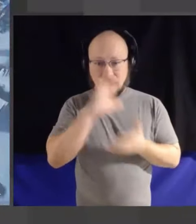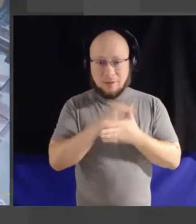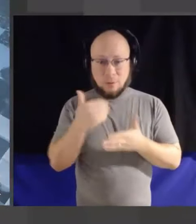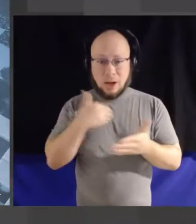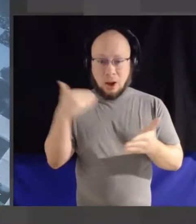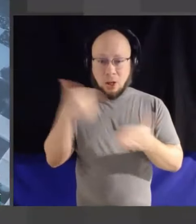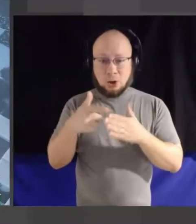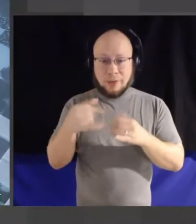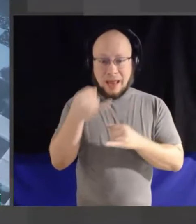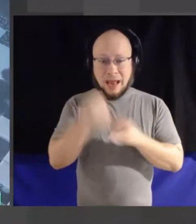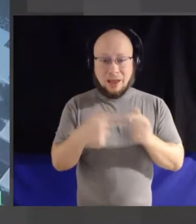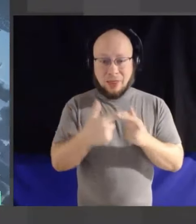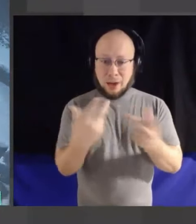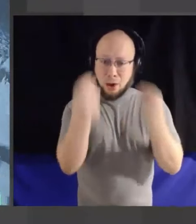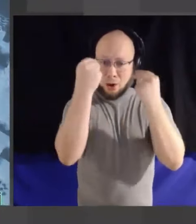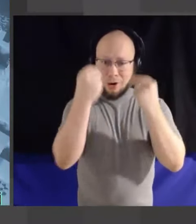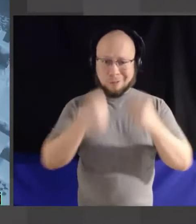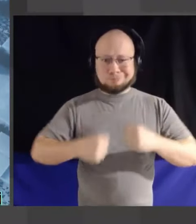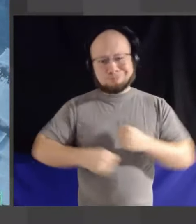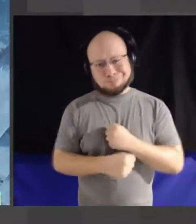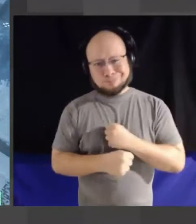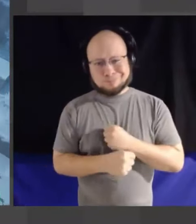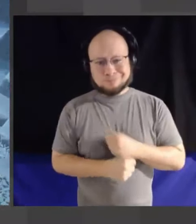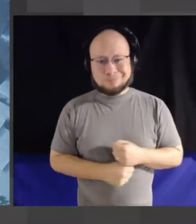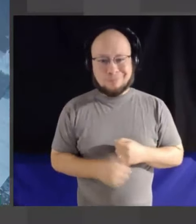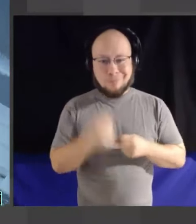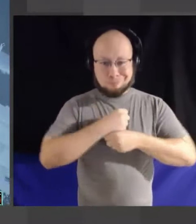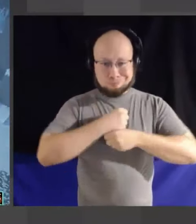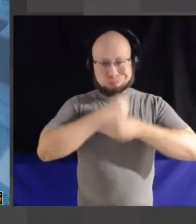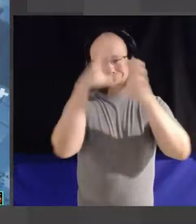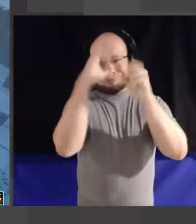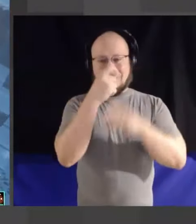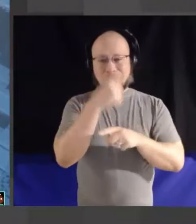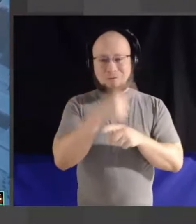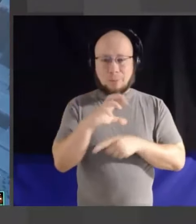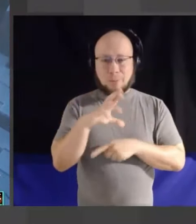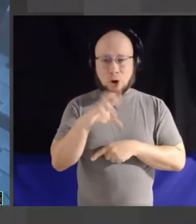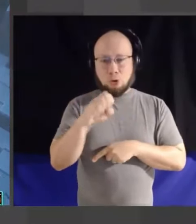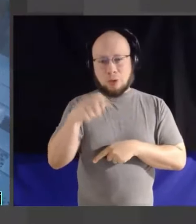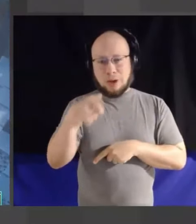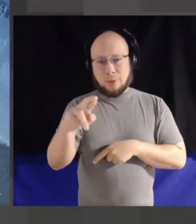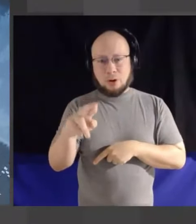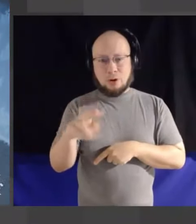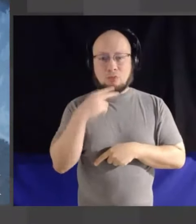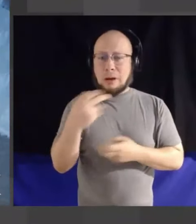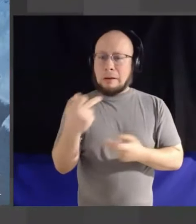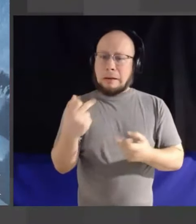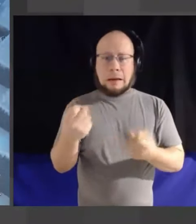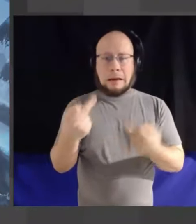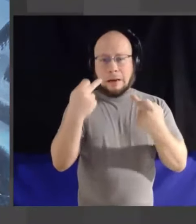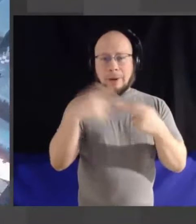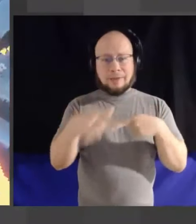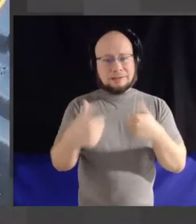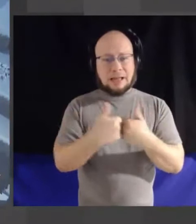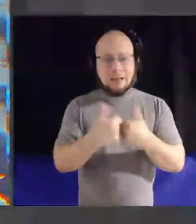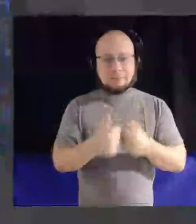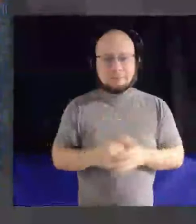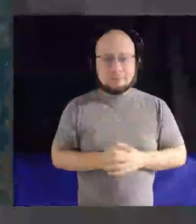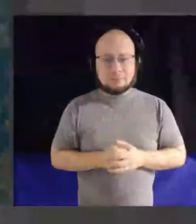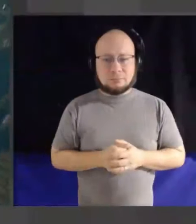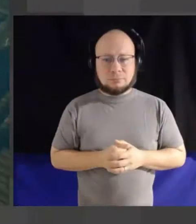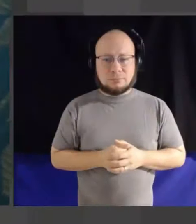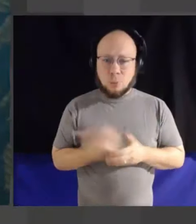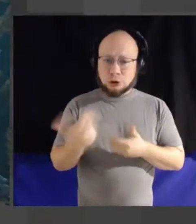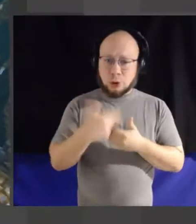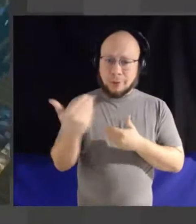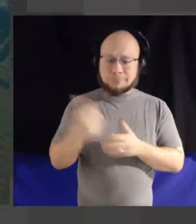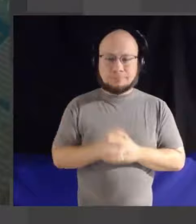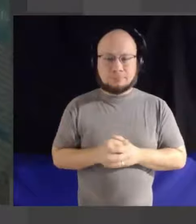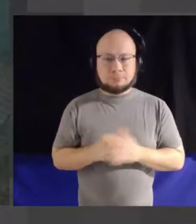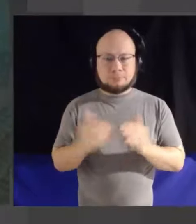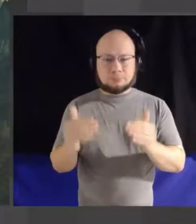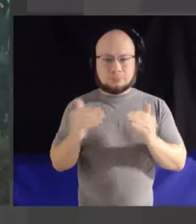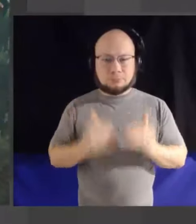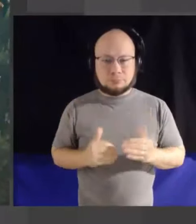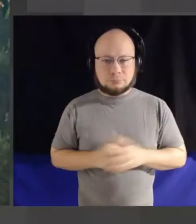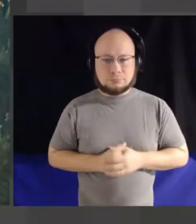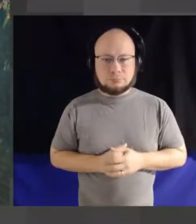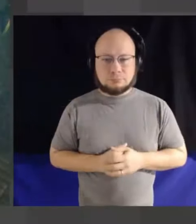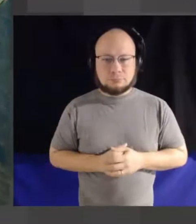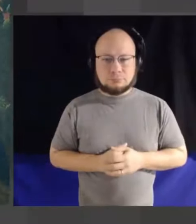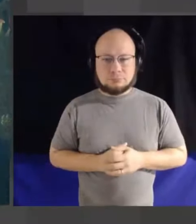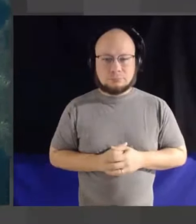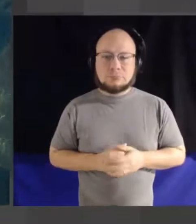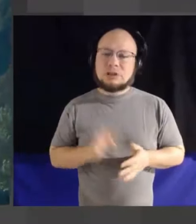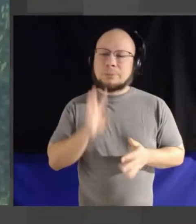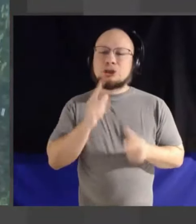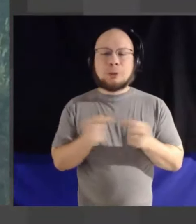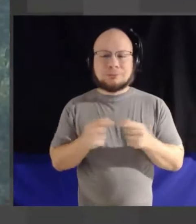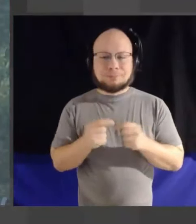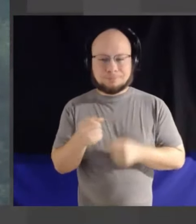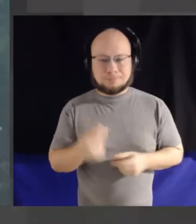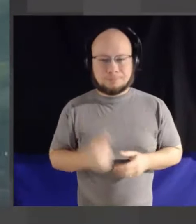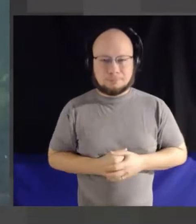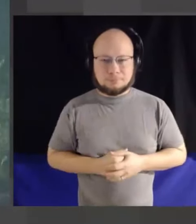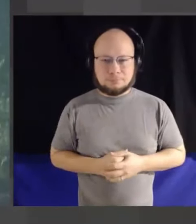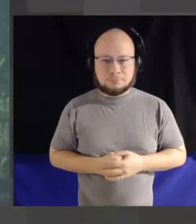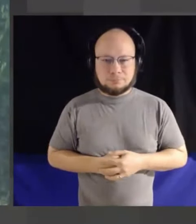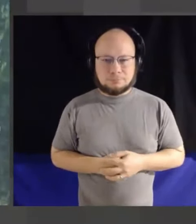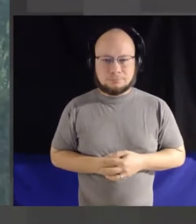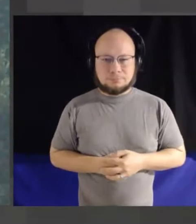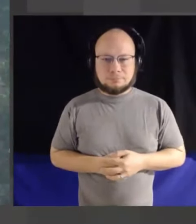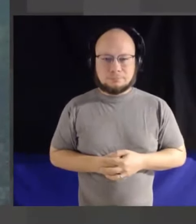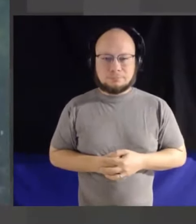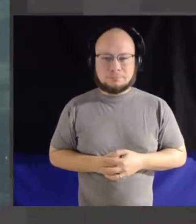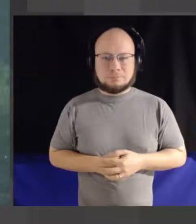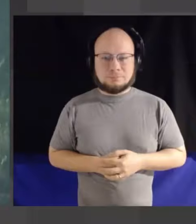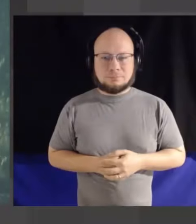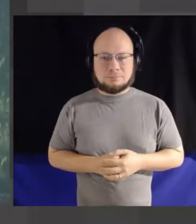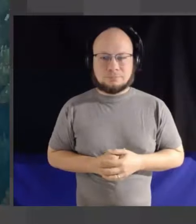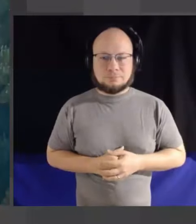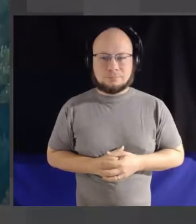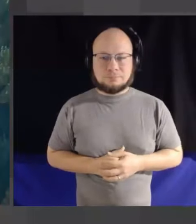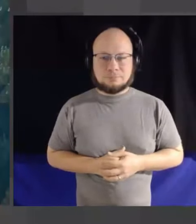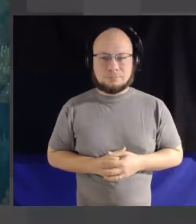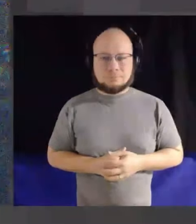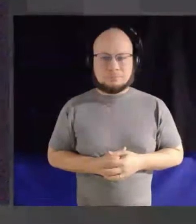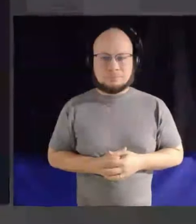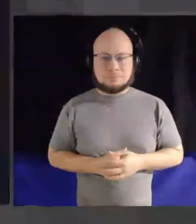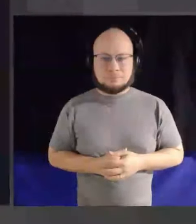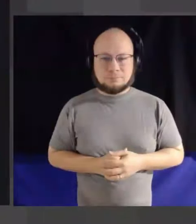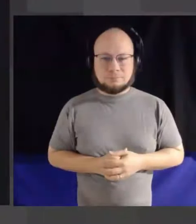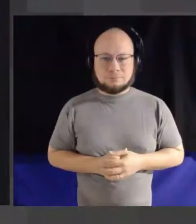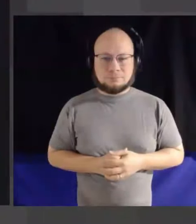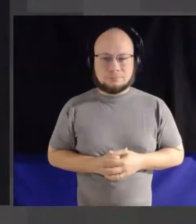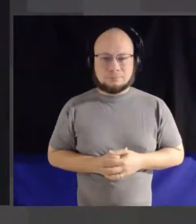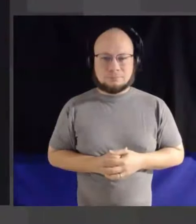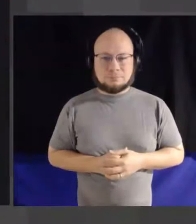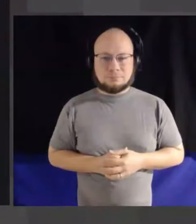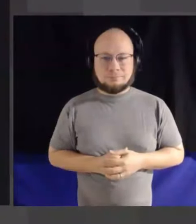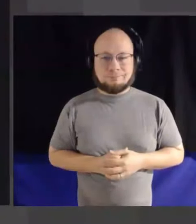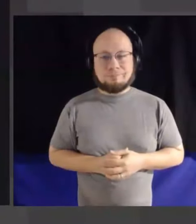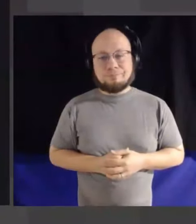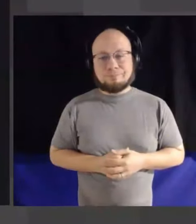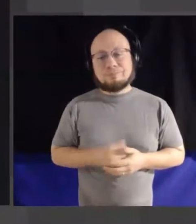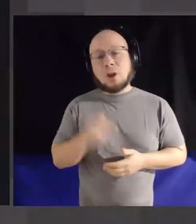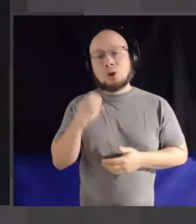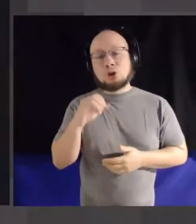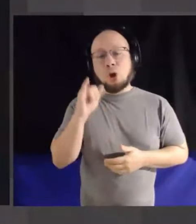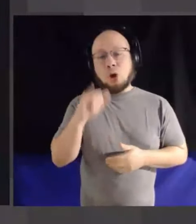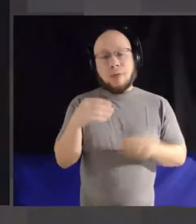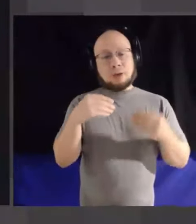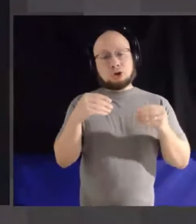COME OUT WITH SO FAR.